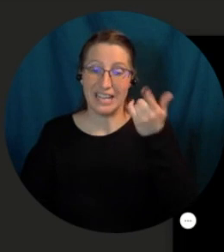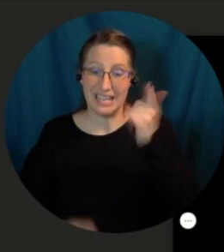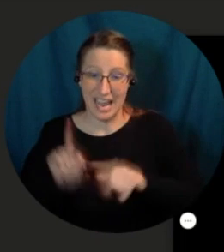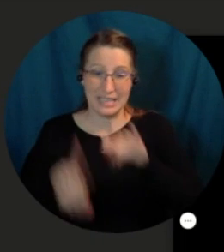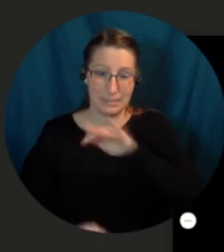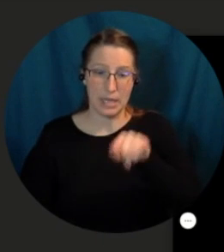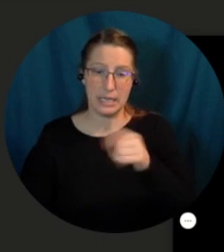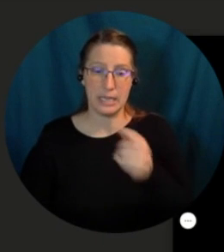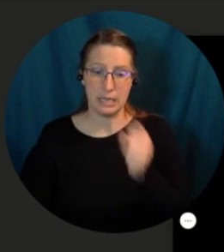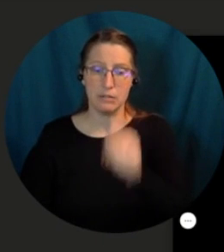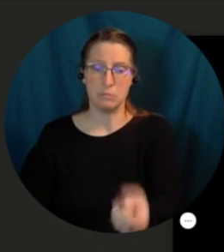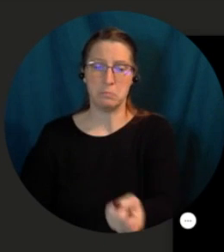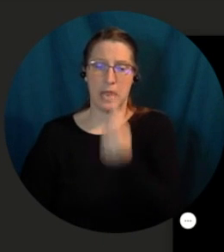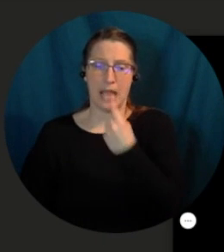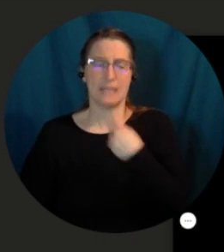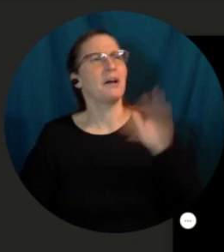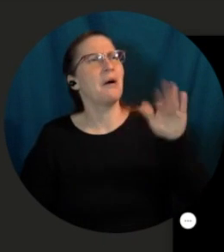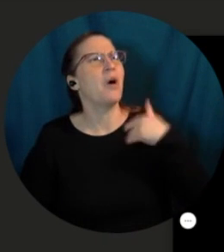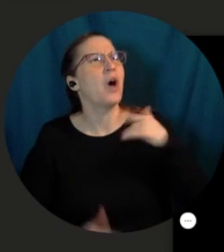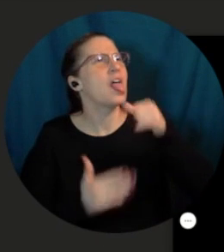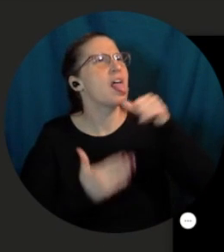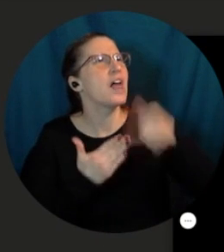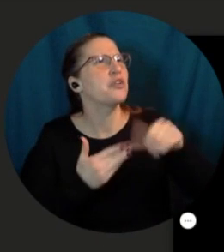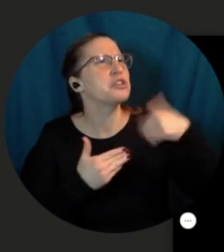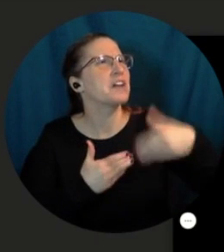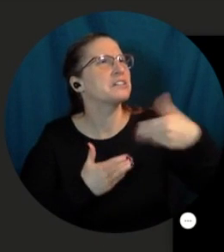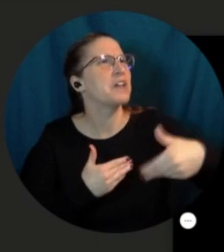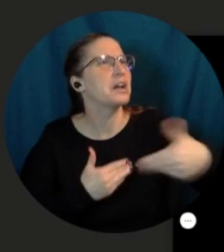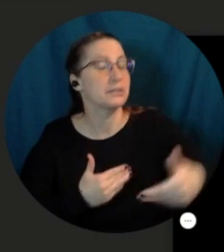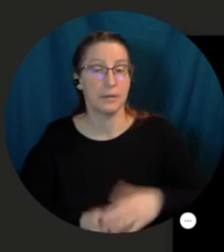However, if you'll notice, on these tiny, little crayons